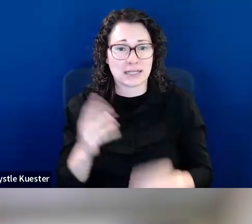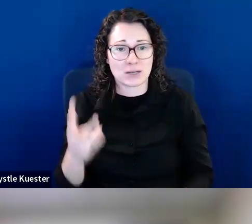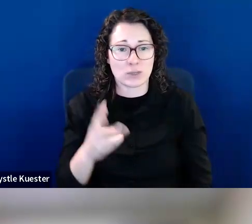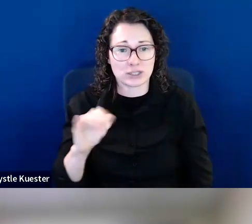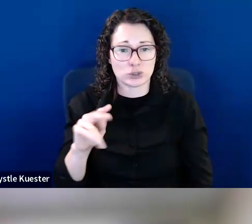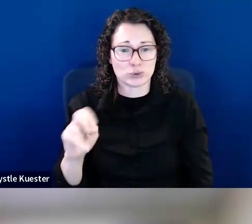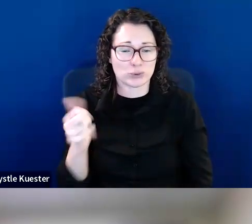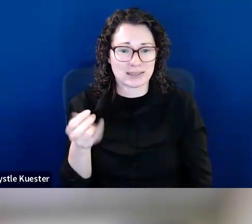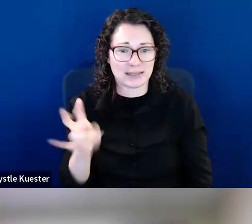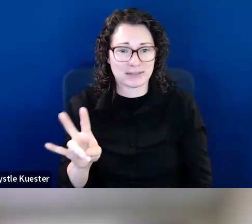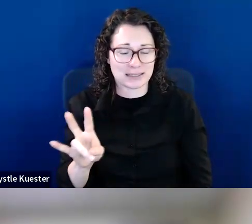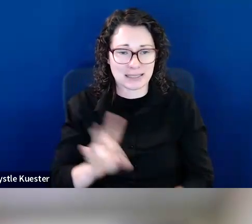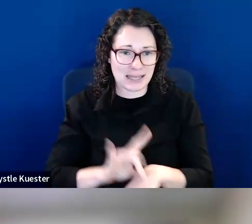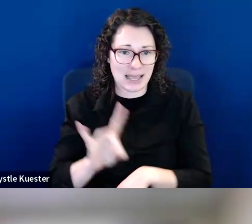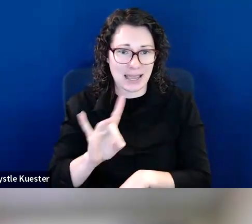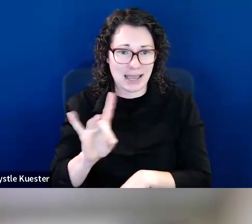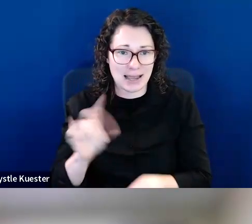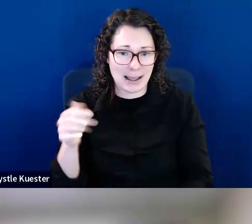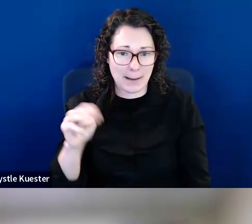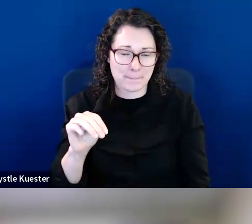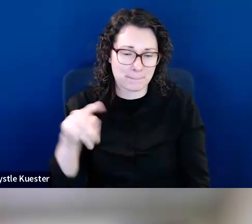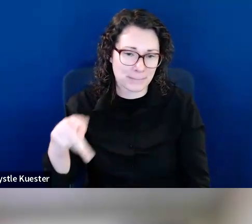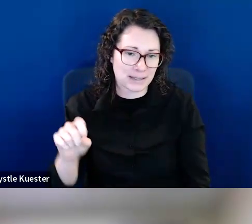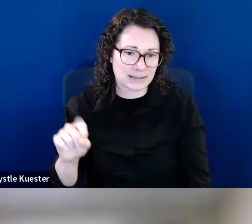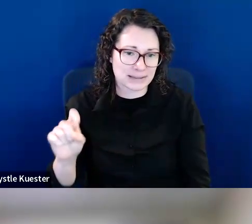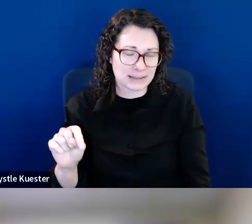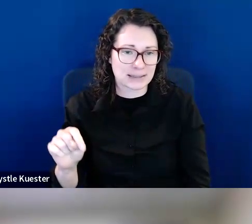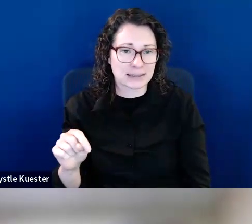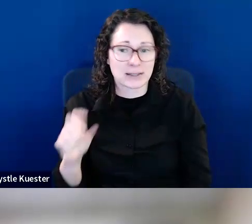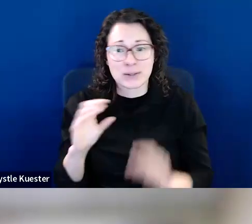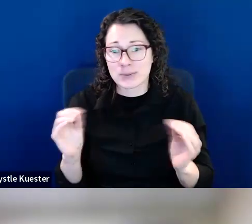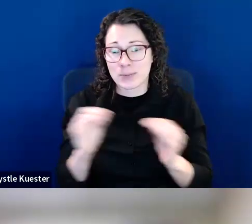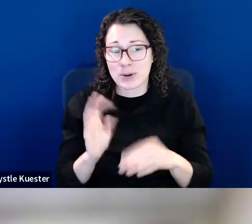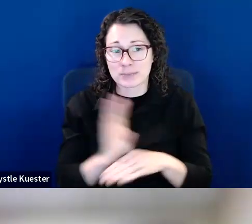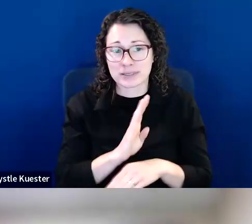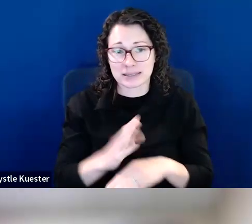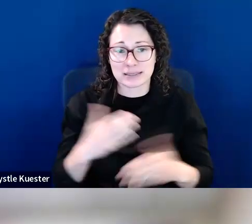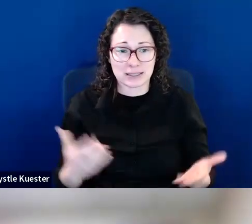June 17th at 8 a.m. Pacific. With there being no further business before the board, all in favor